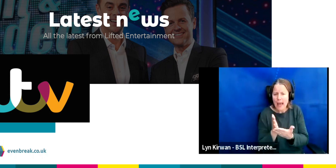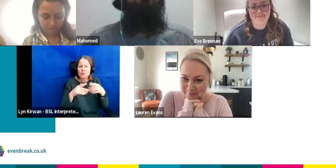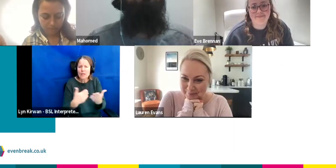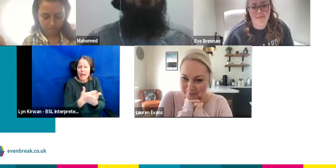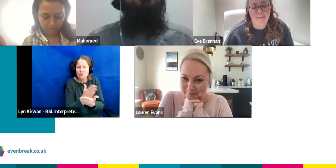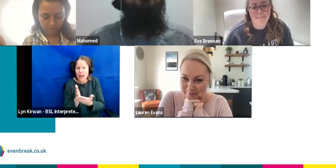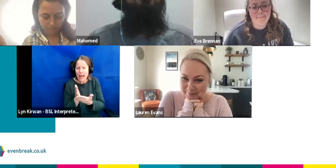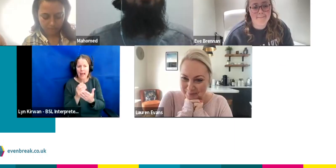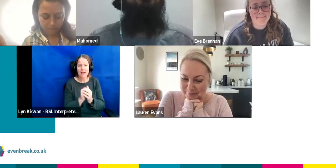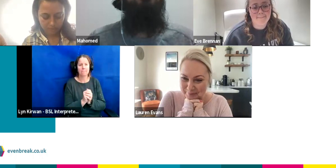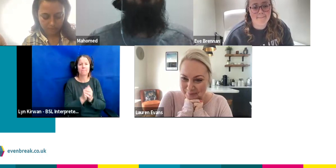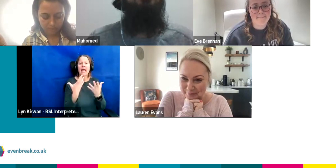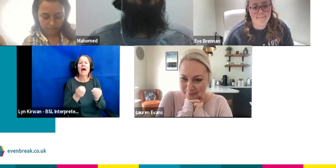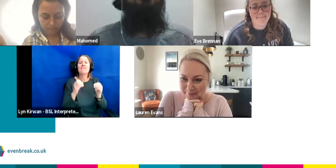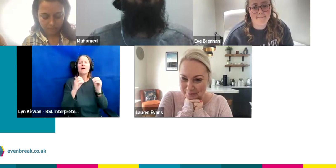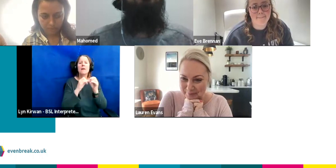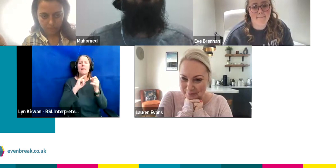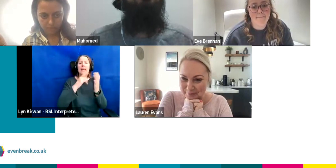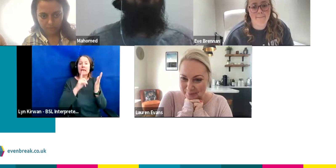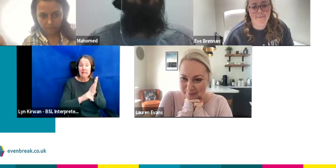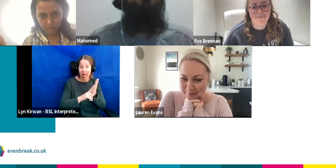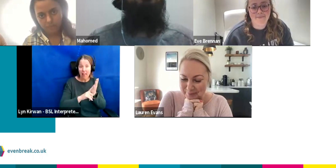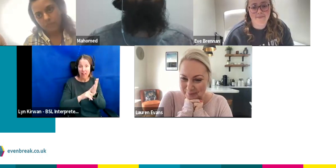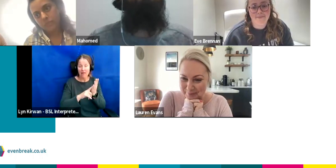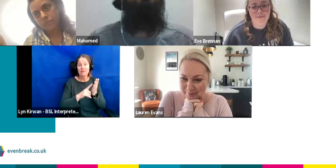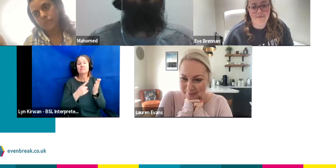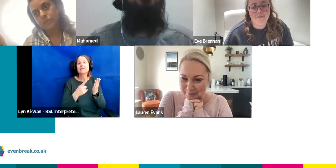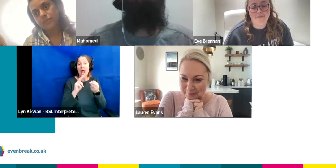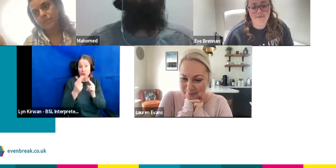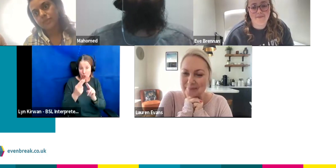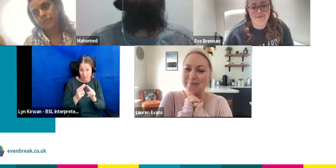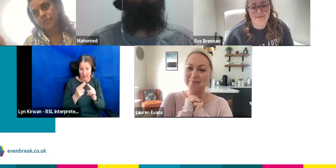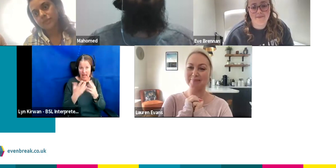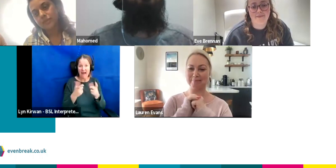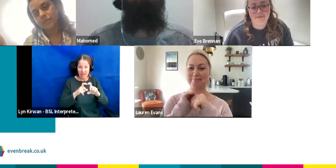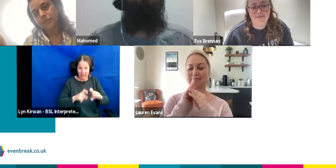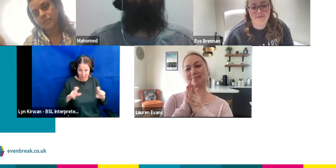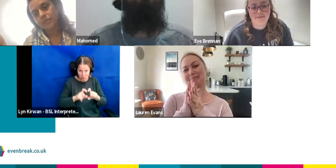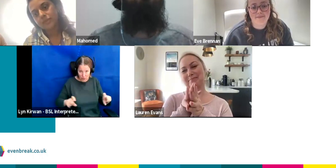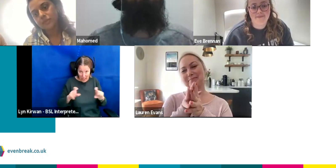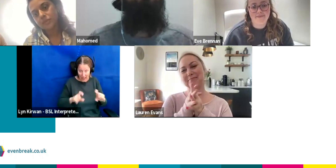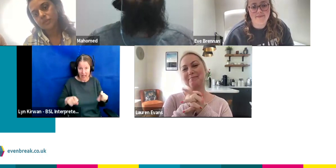We've got BSL captioning and we've got BSL interpreters and Captioning available for all of you.